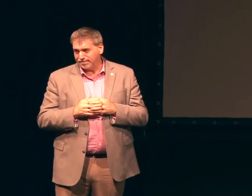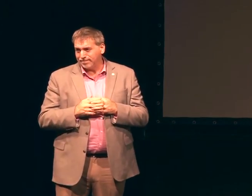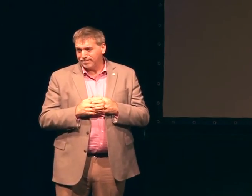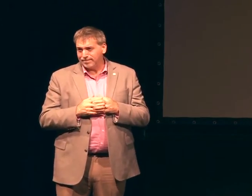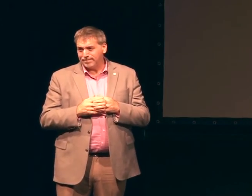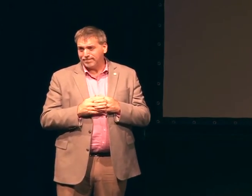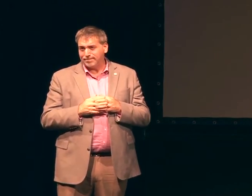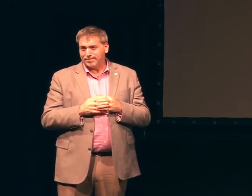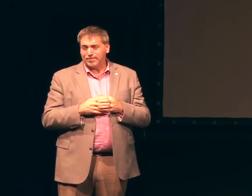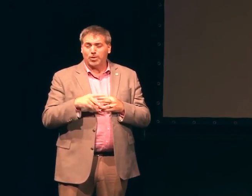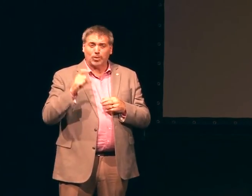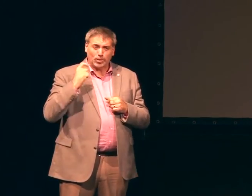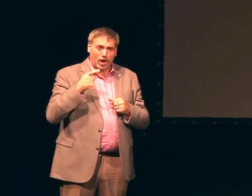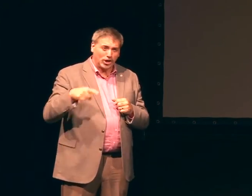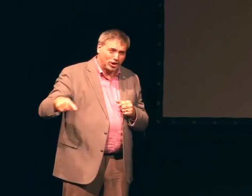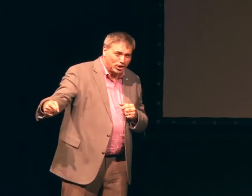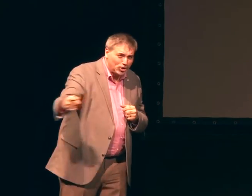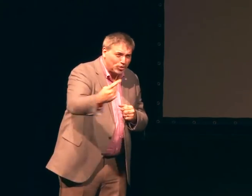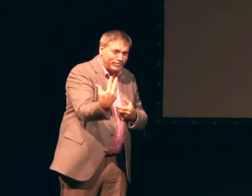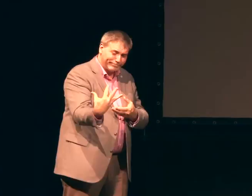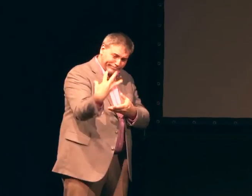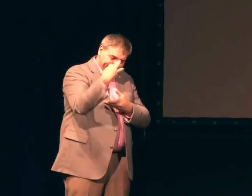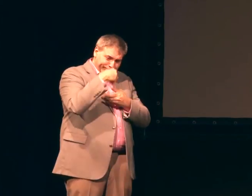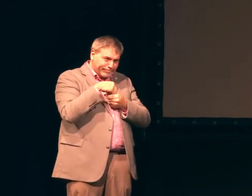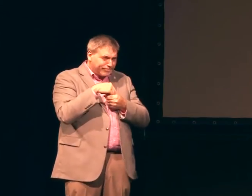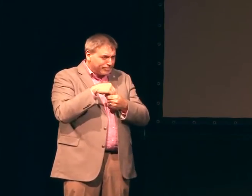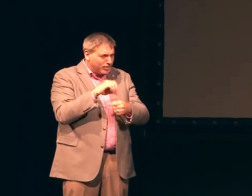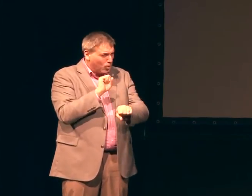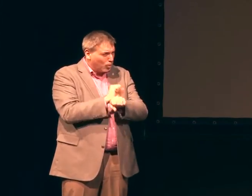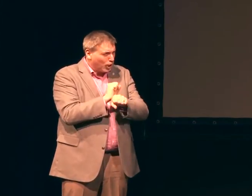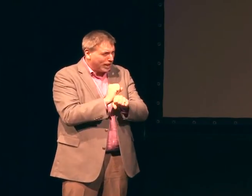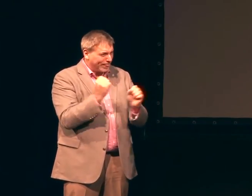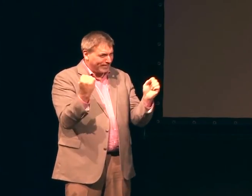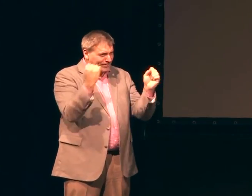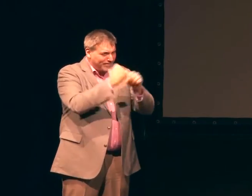but we are not done yet. We want you to join us